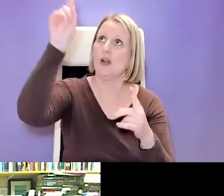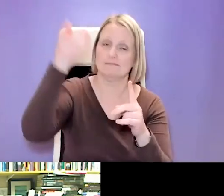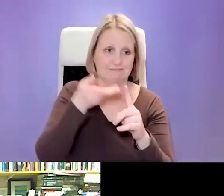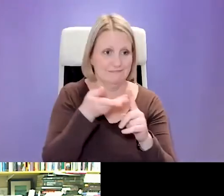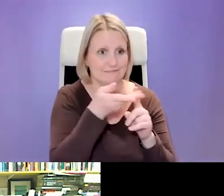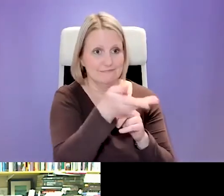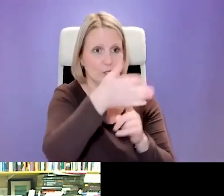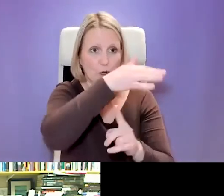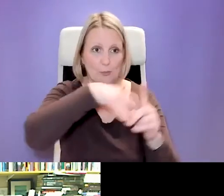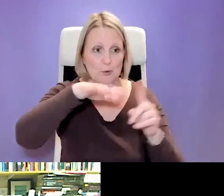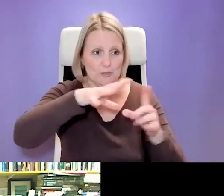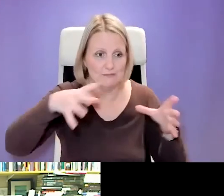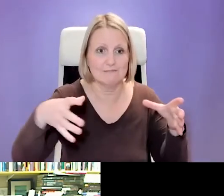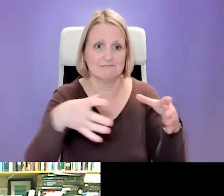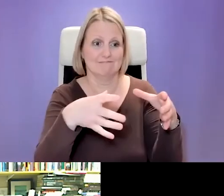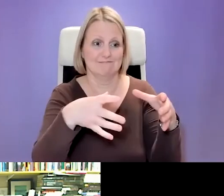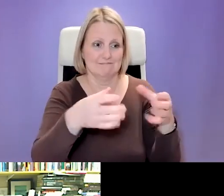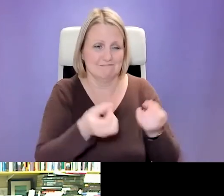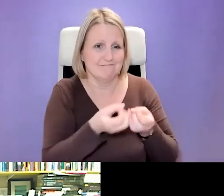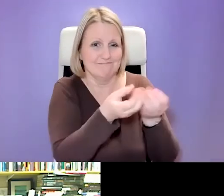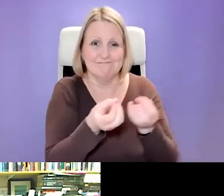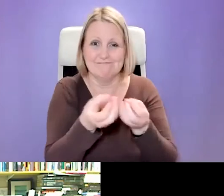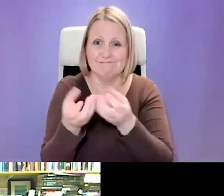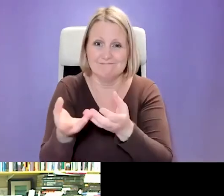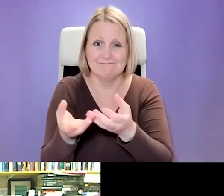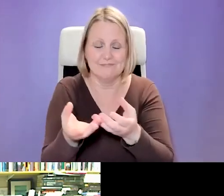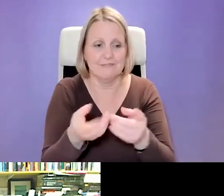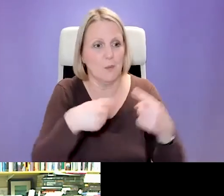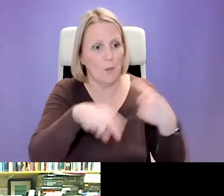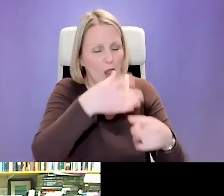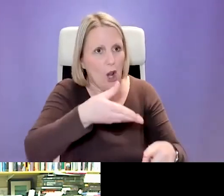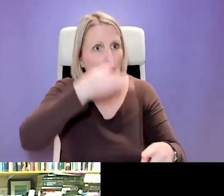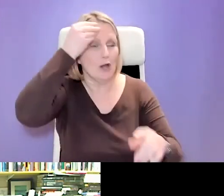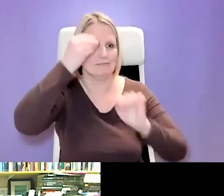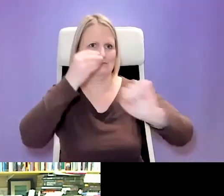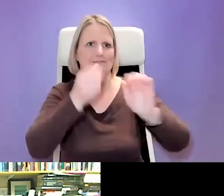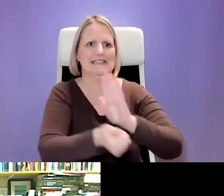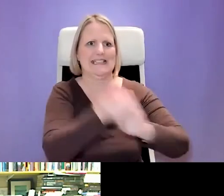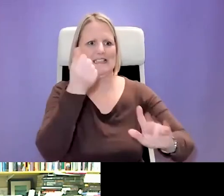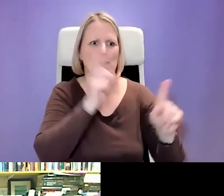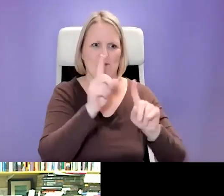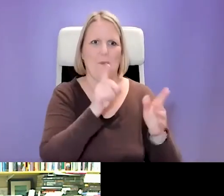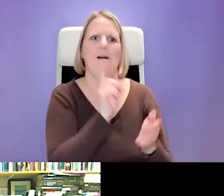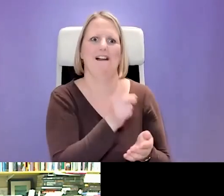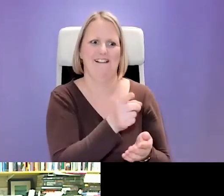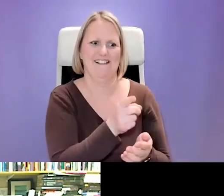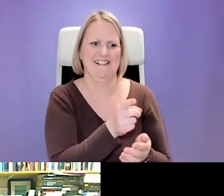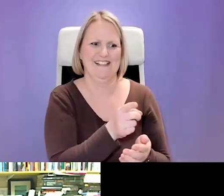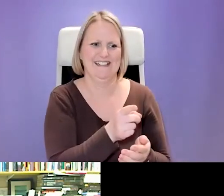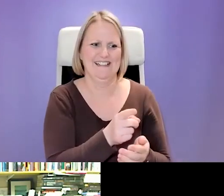then we learn what their skills are for and we don't start by saying what their skills are,